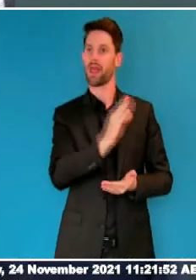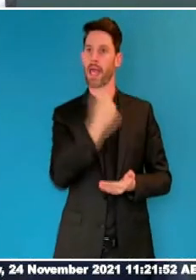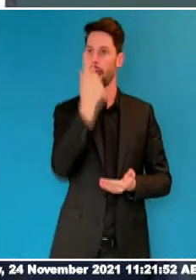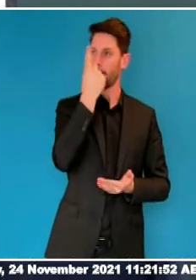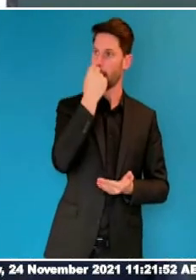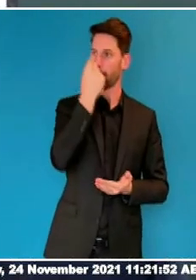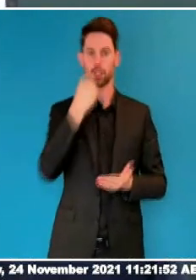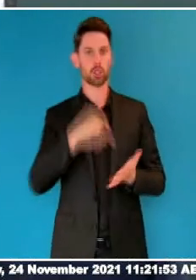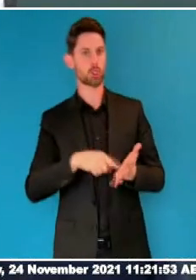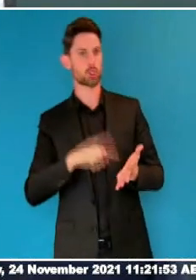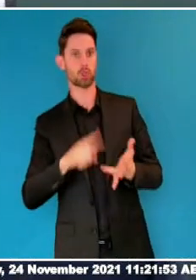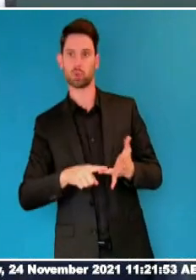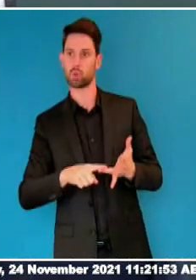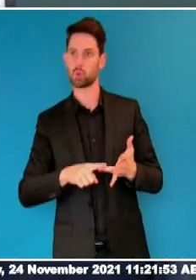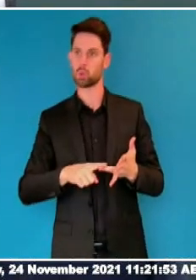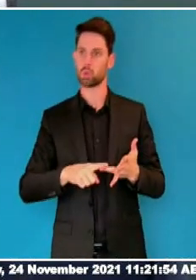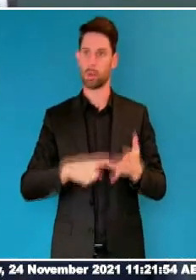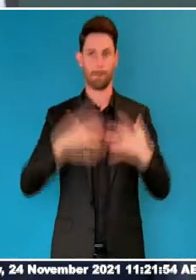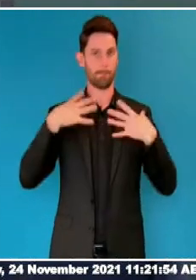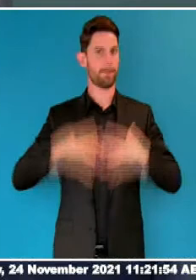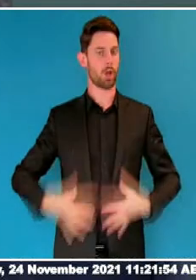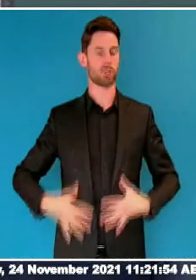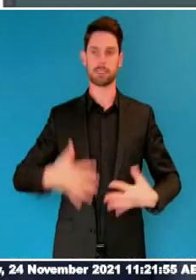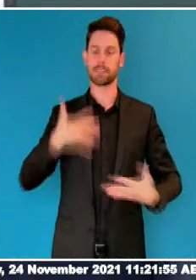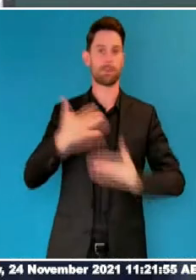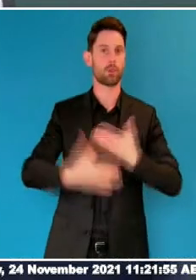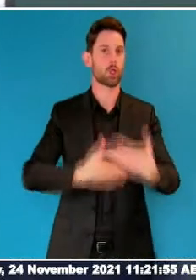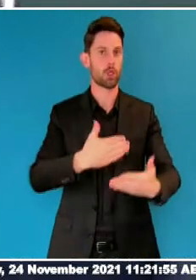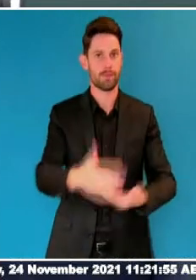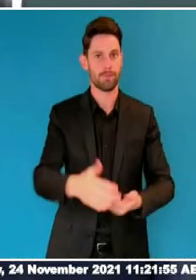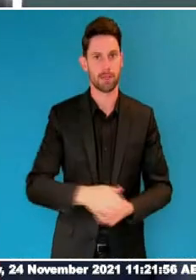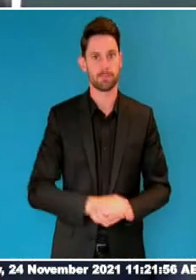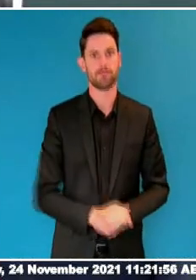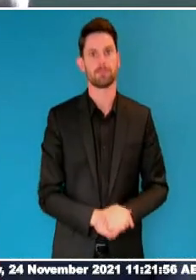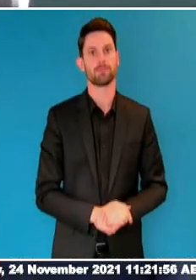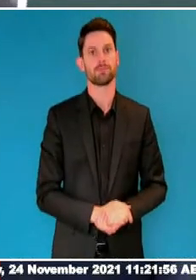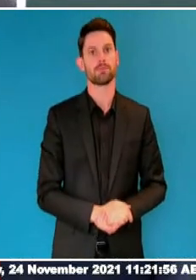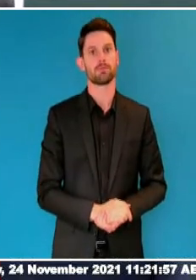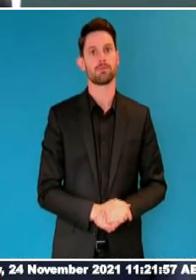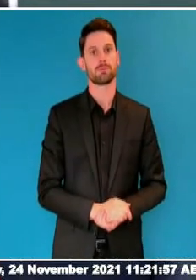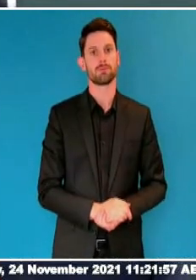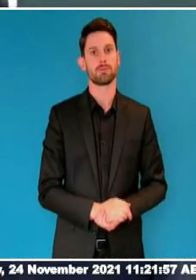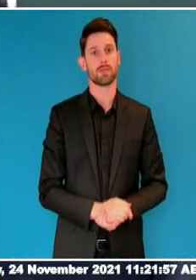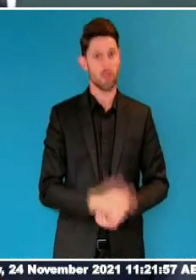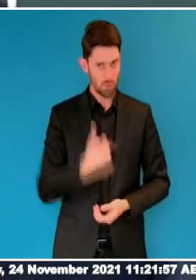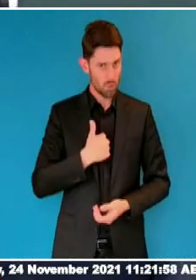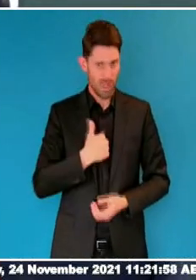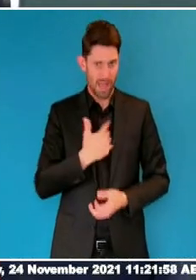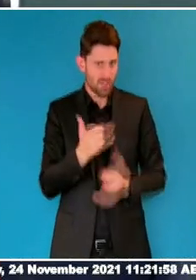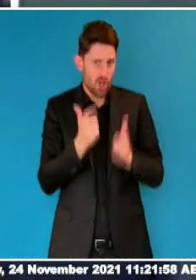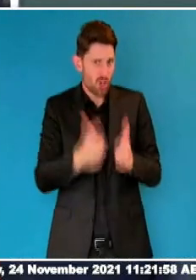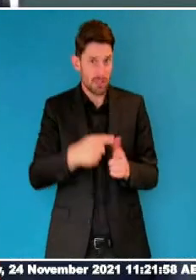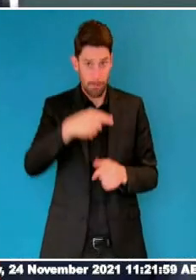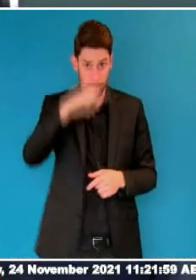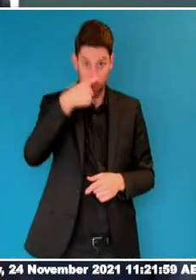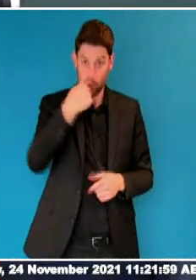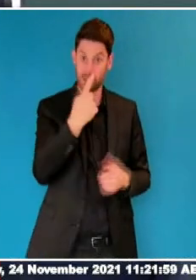I would also emphasise that what we do have is a lot of people that do get employed, that